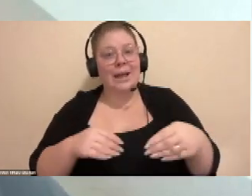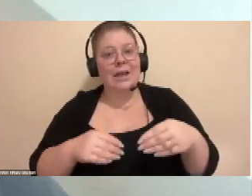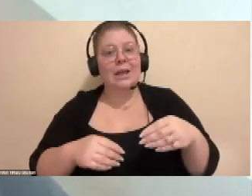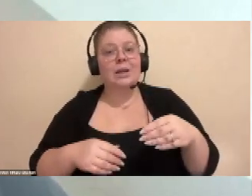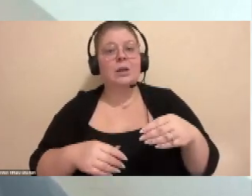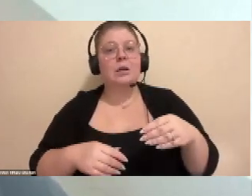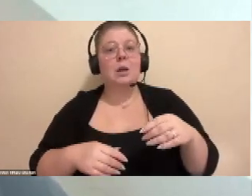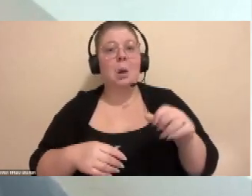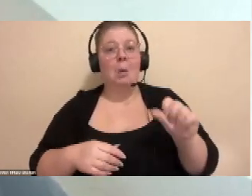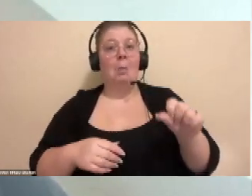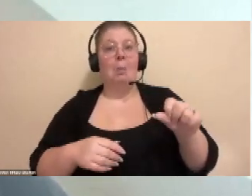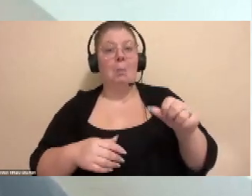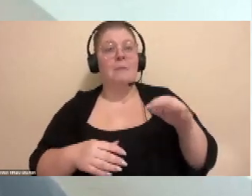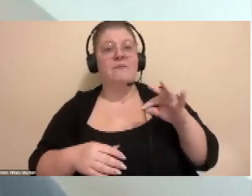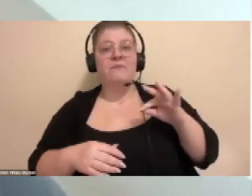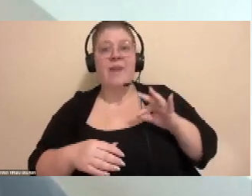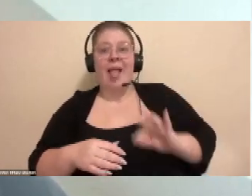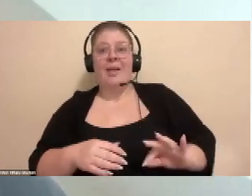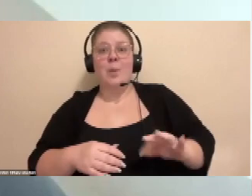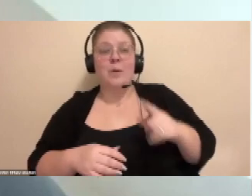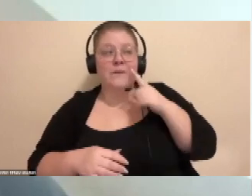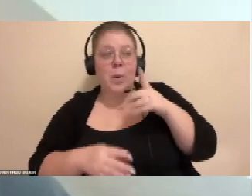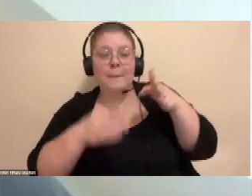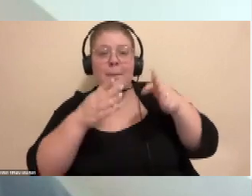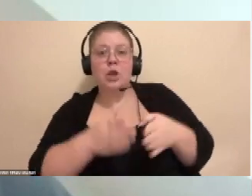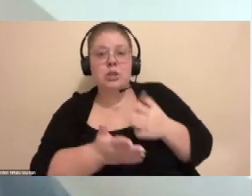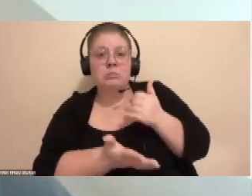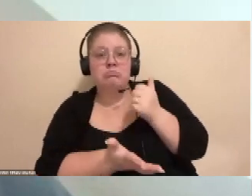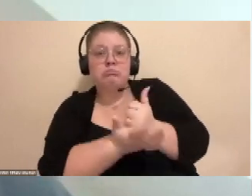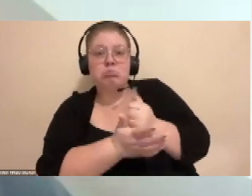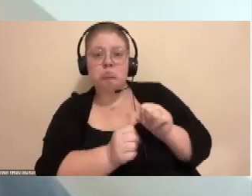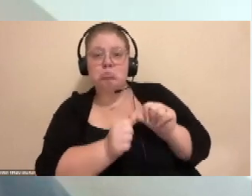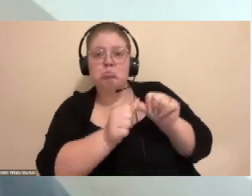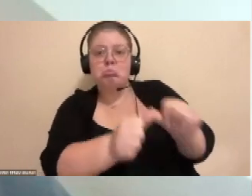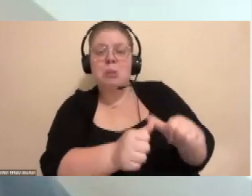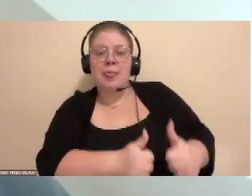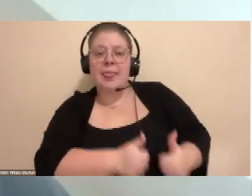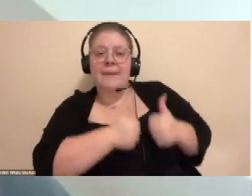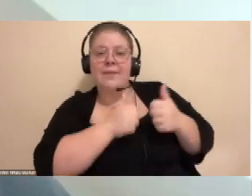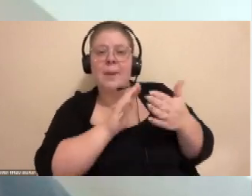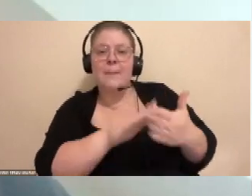valuable for keeping someone in the community is also often the conduit for